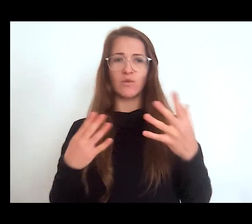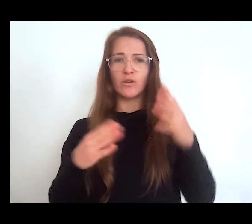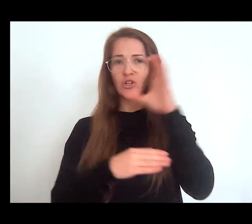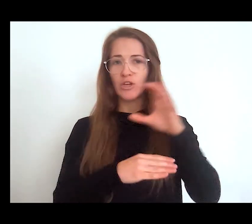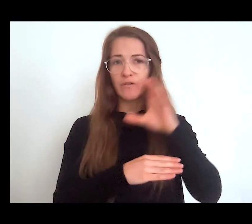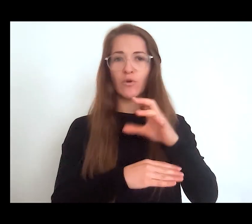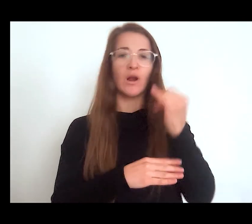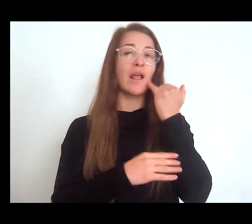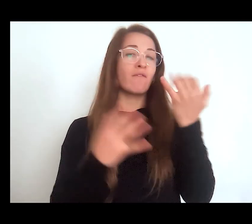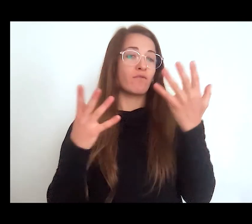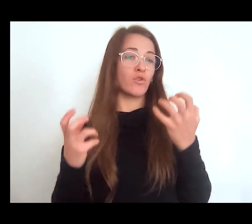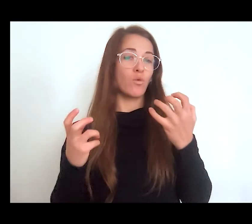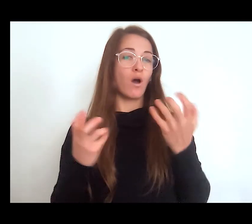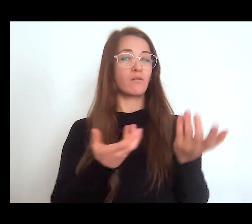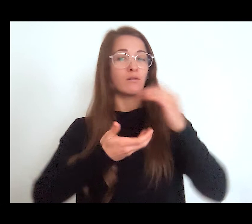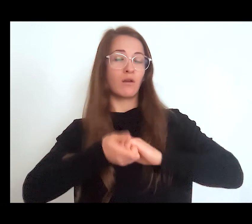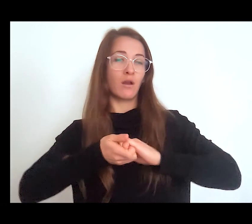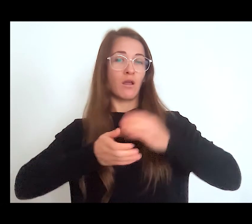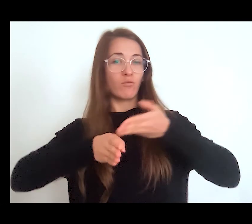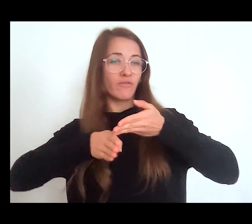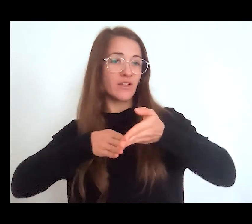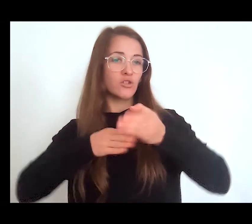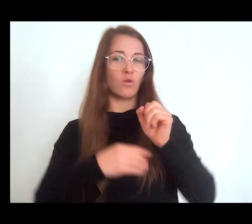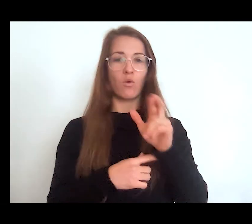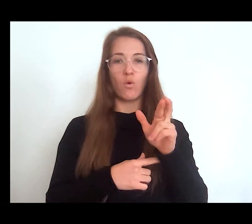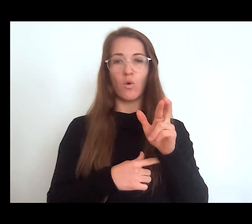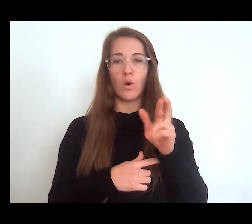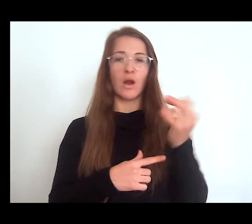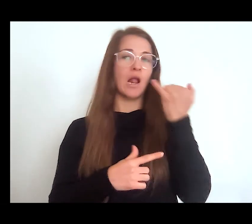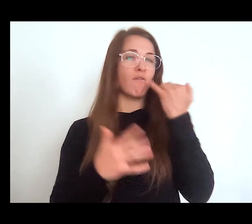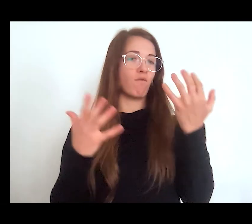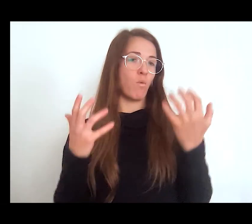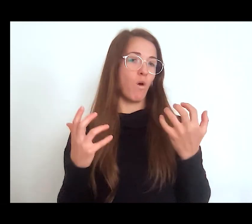NUMEROUS BACKGROUNDS. IF YOU ARE LOOKING FOR BEING A COOPERATING PROFESSIONAL OR